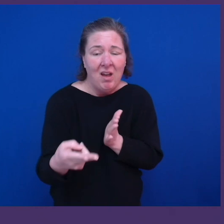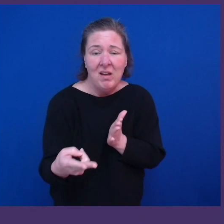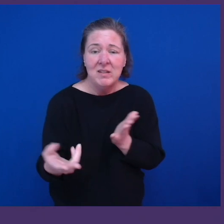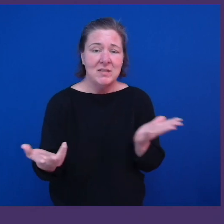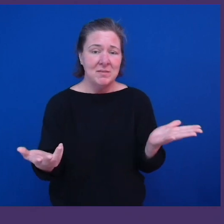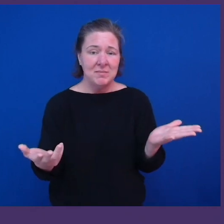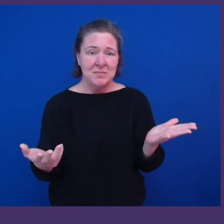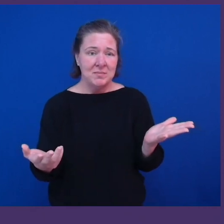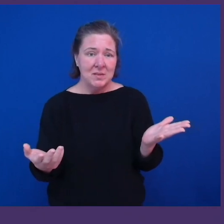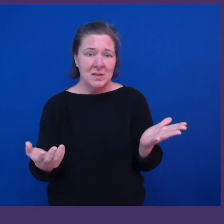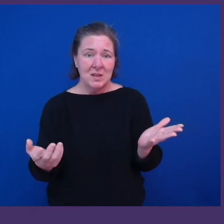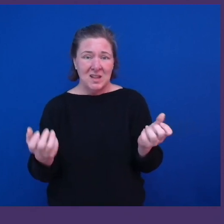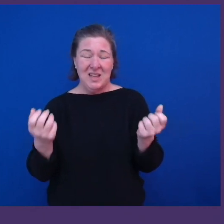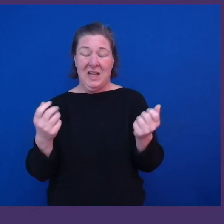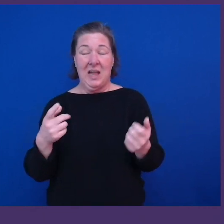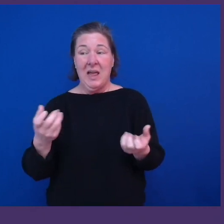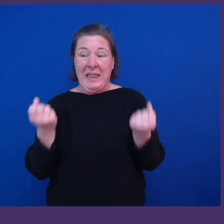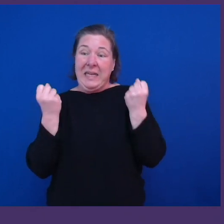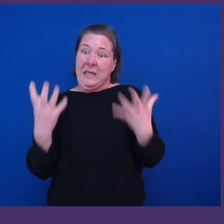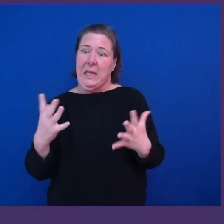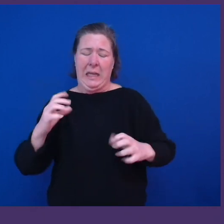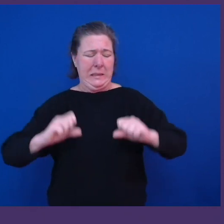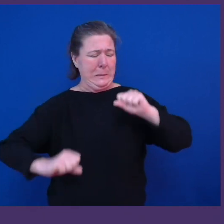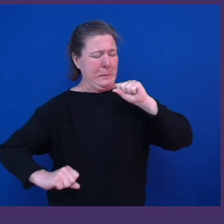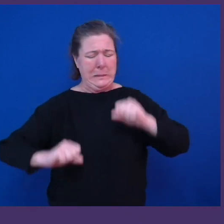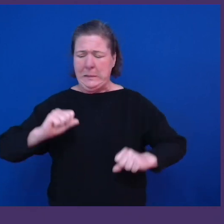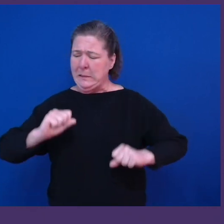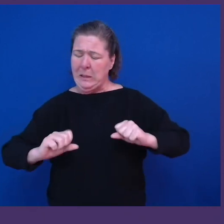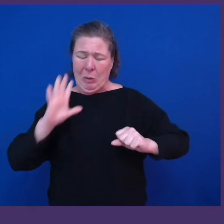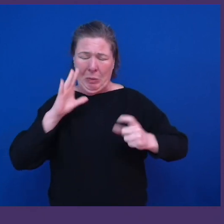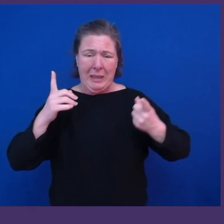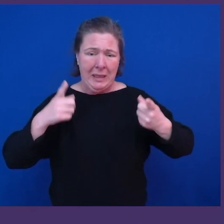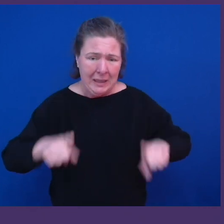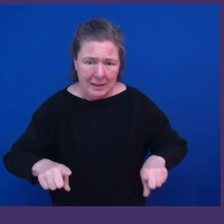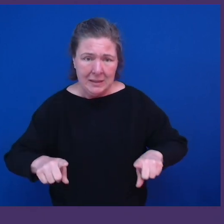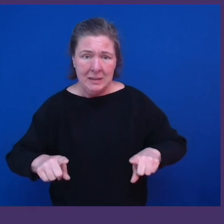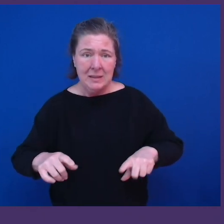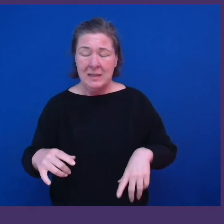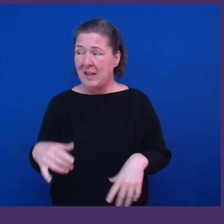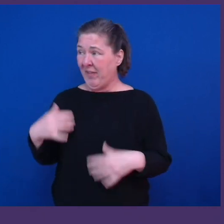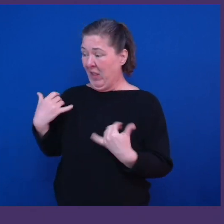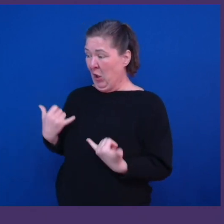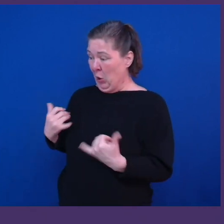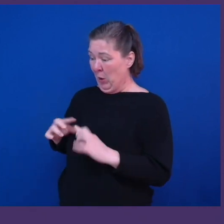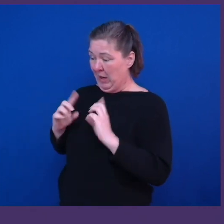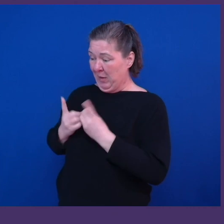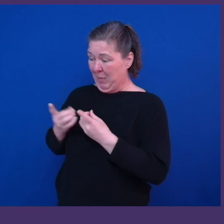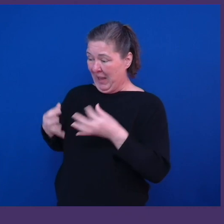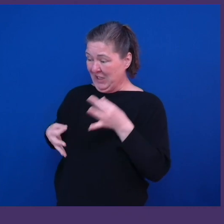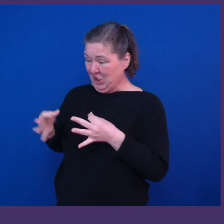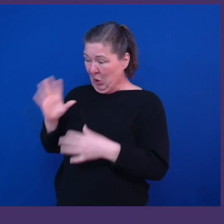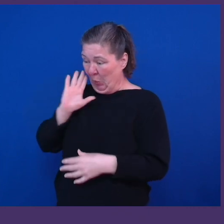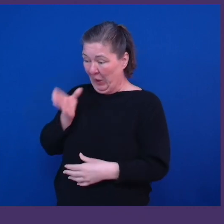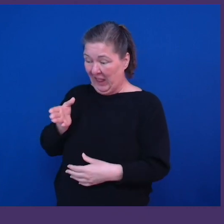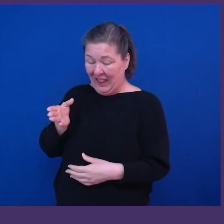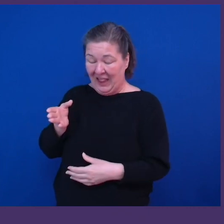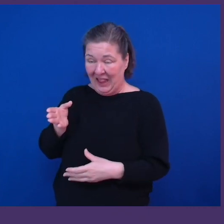of uncertainty about what's going to happen with this rule and if the current Department of Justice is going to continue